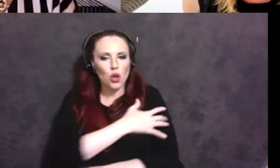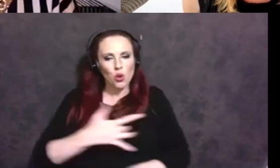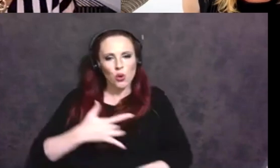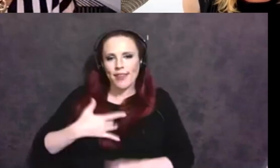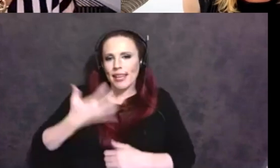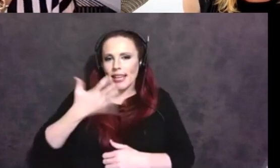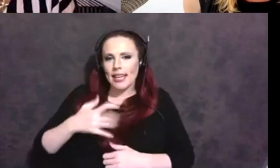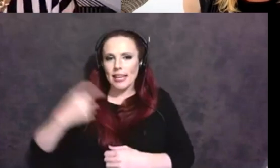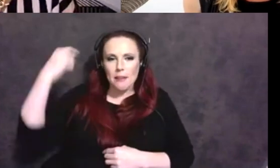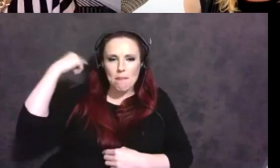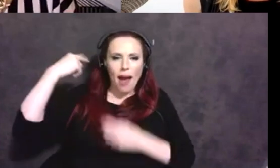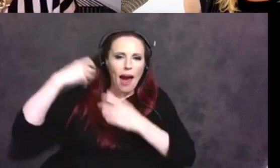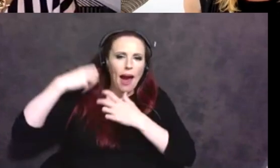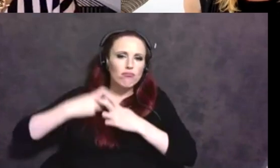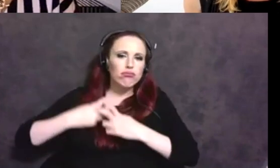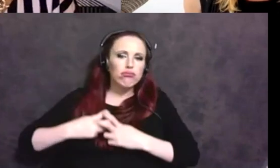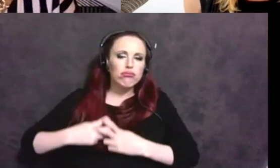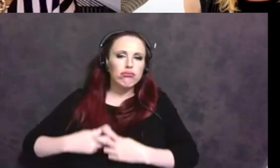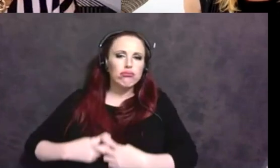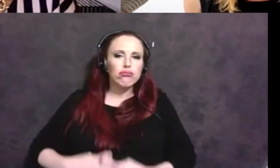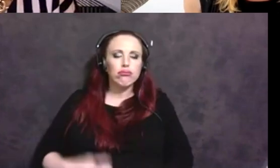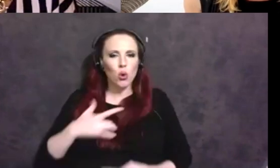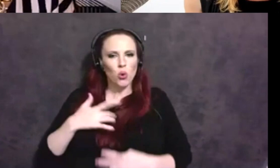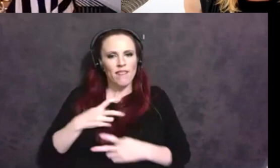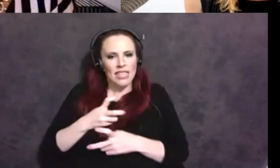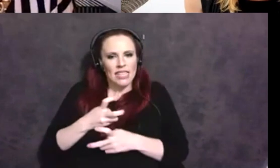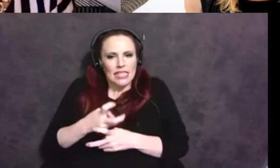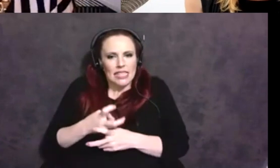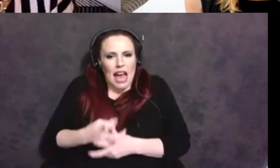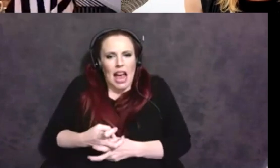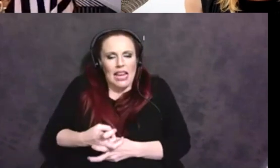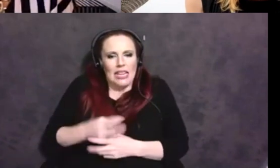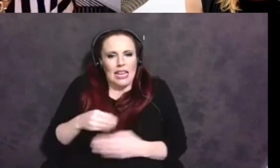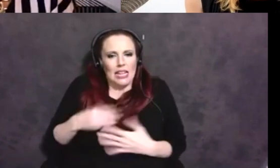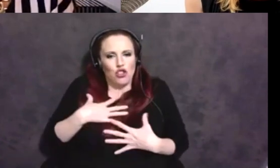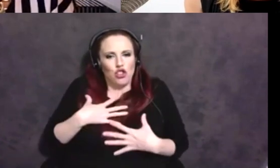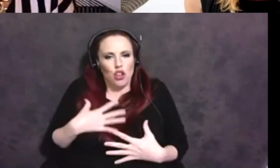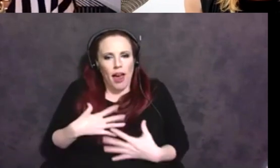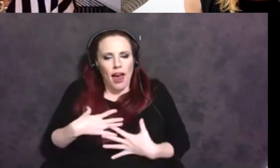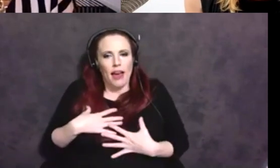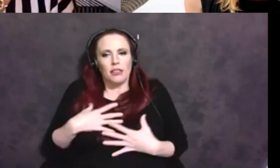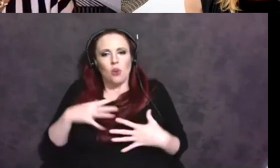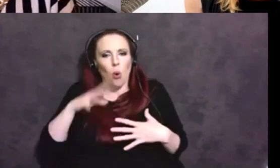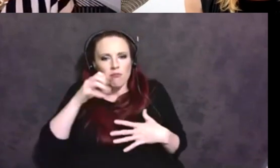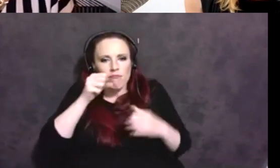affect, in your body. It is the do you feel the tingling in the left shoulder? Do you